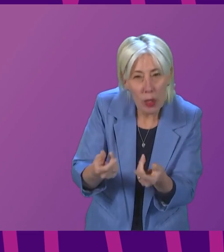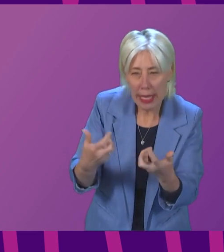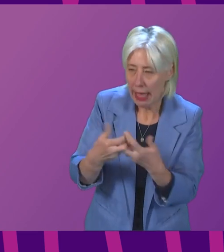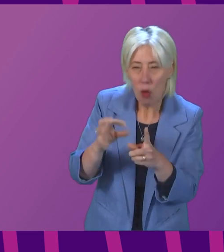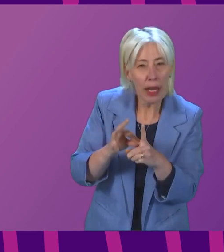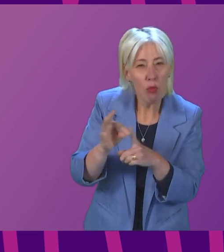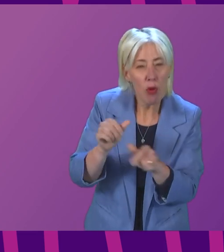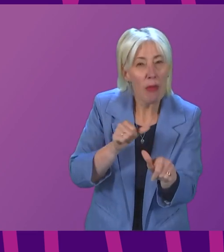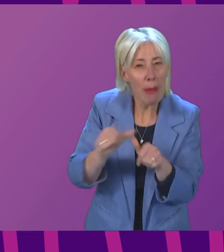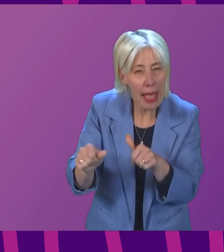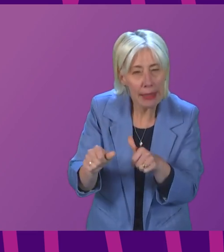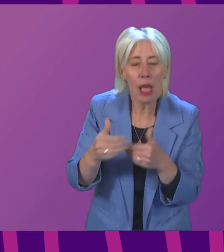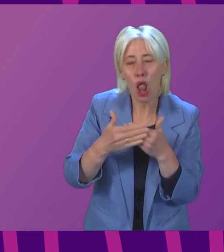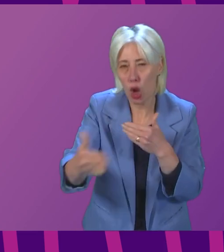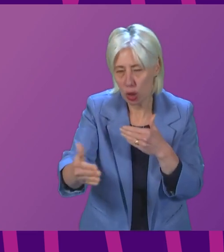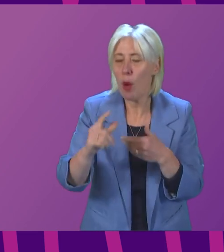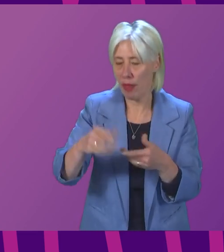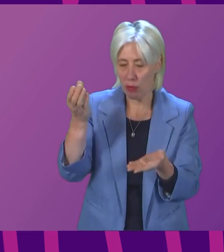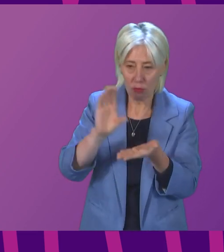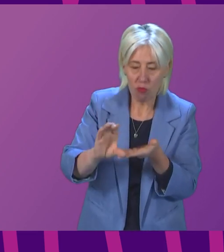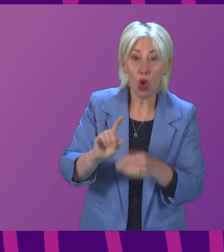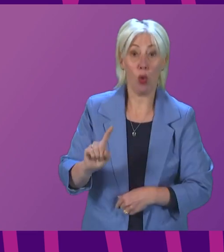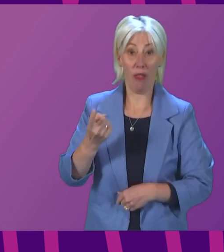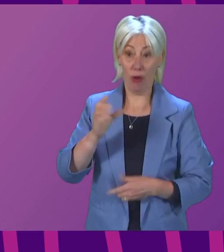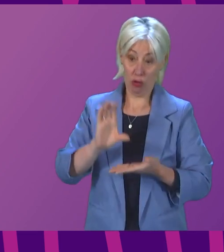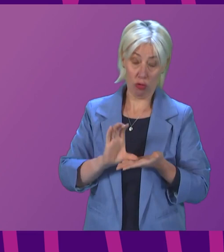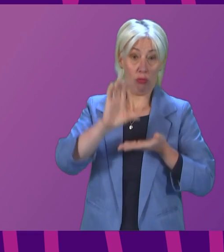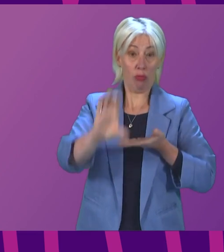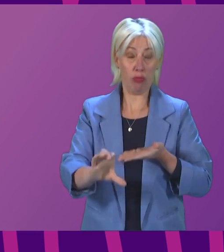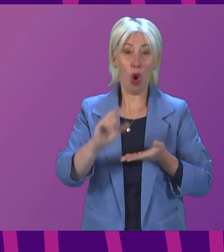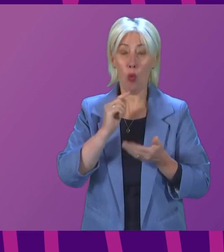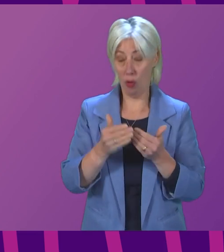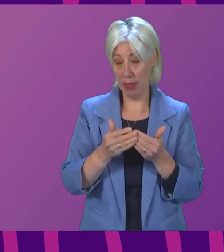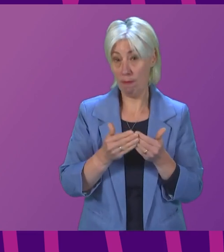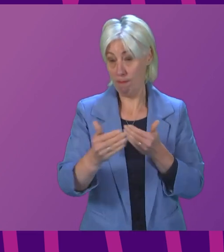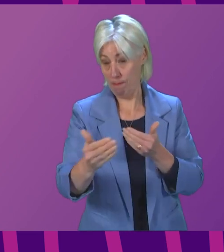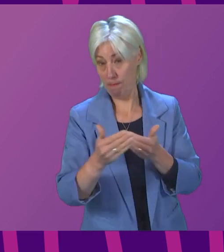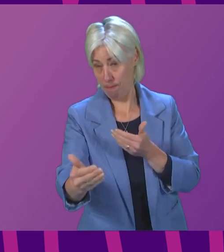in the long term. The first tranche of funding will be allocated over the next few weeks.